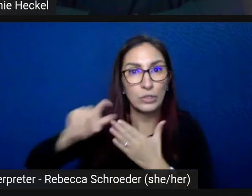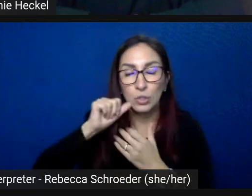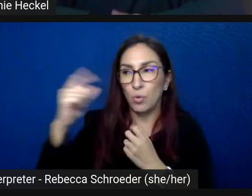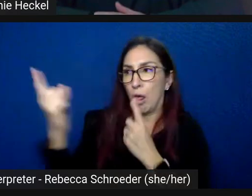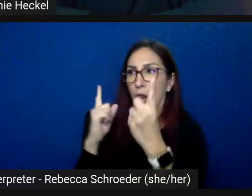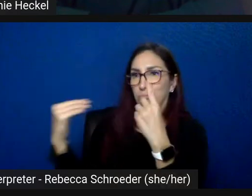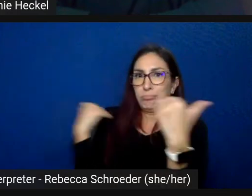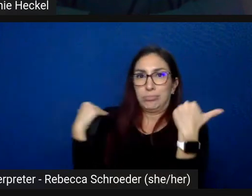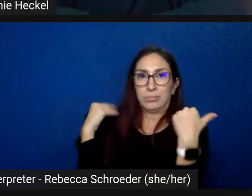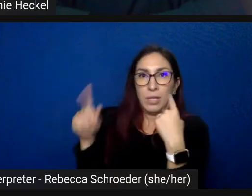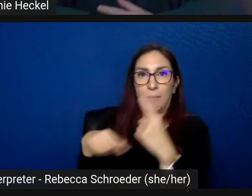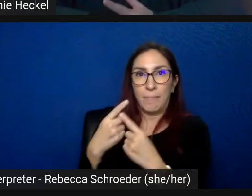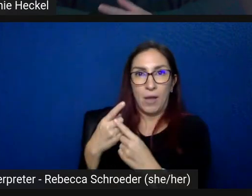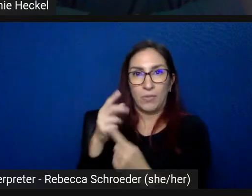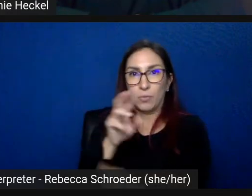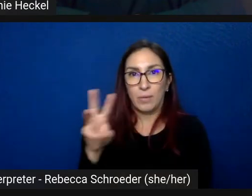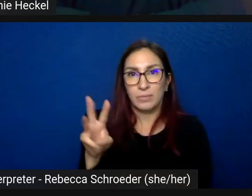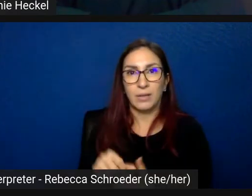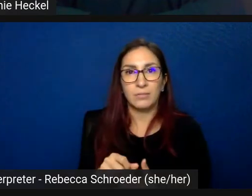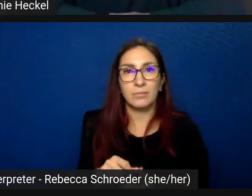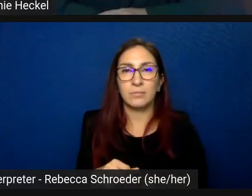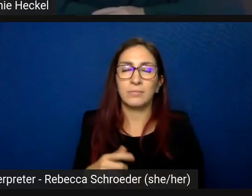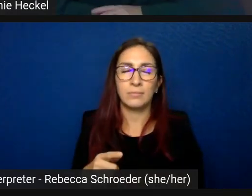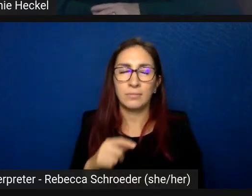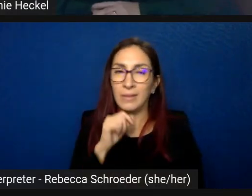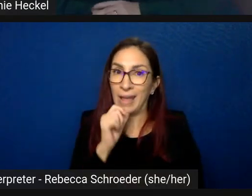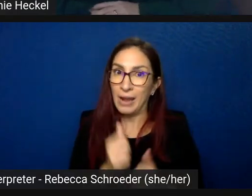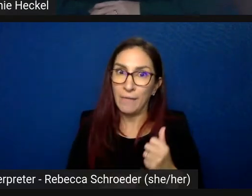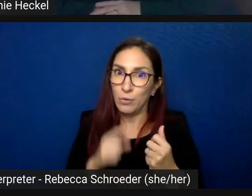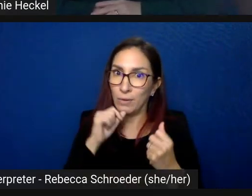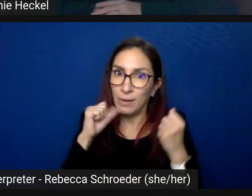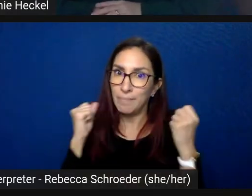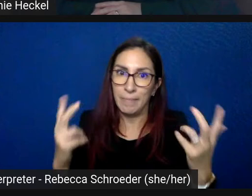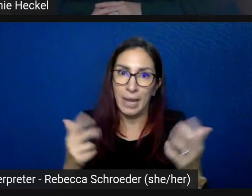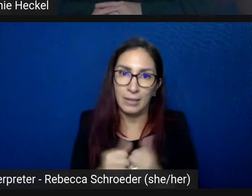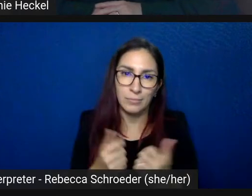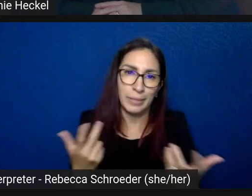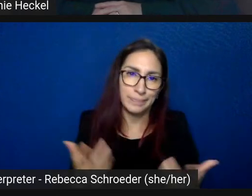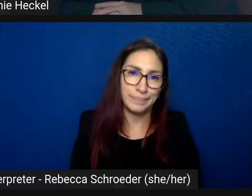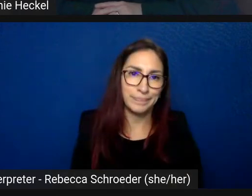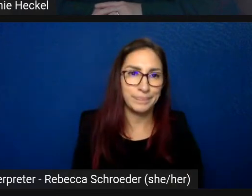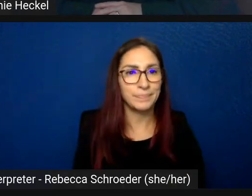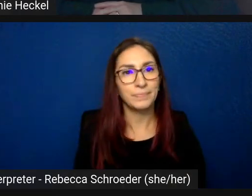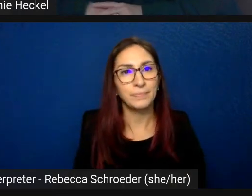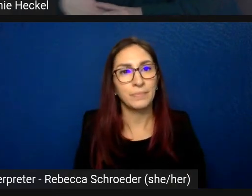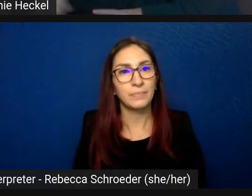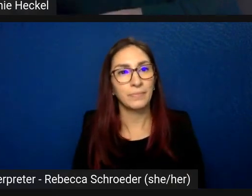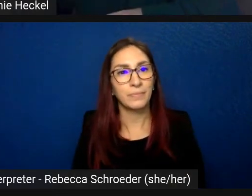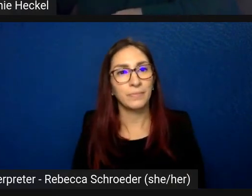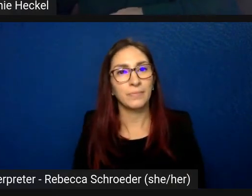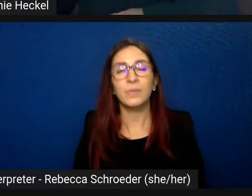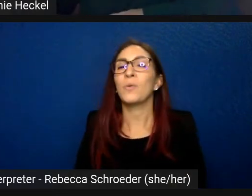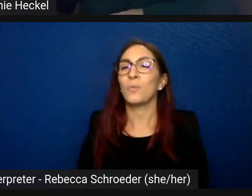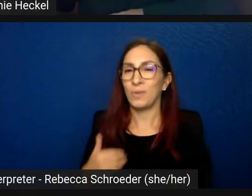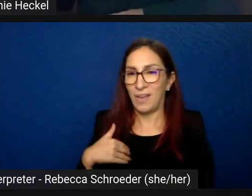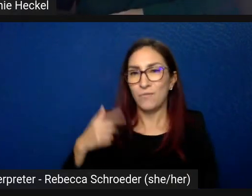universities being decentralized as they are. Speaking of that, we have one last question.